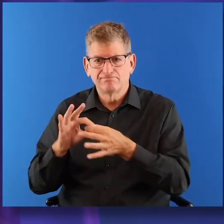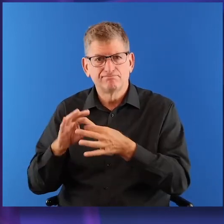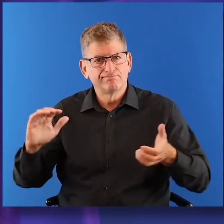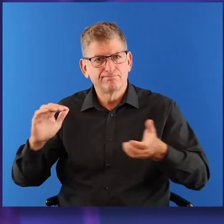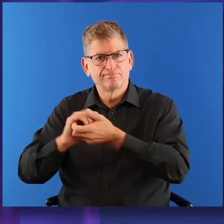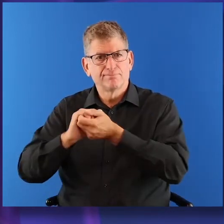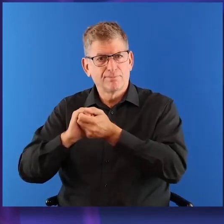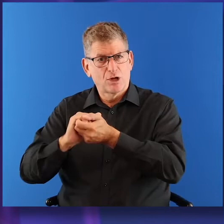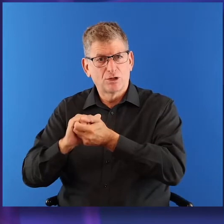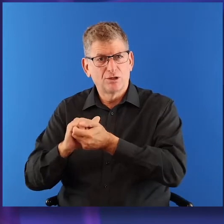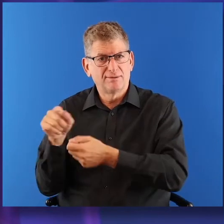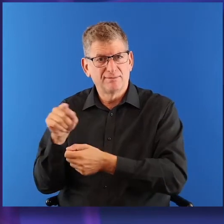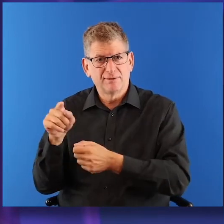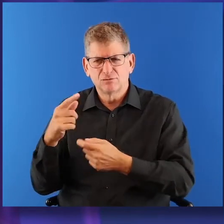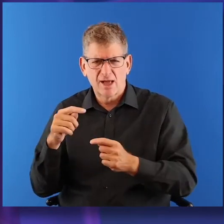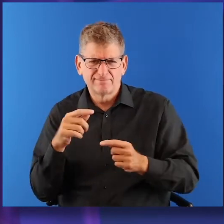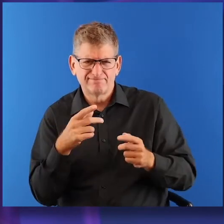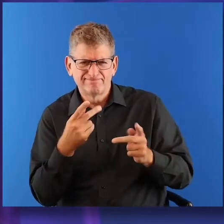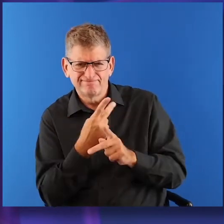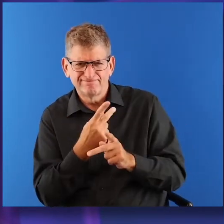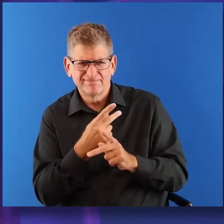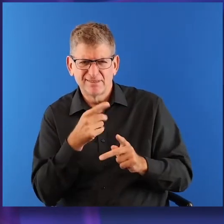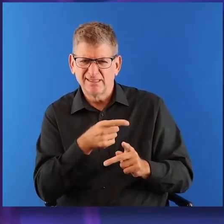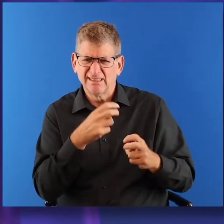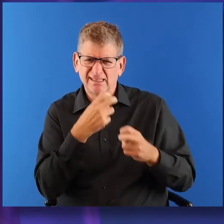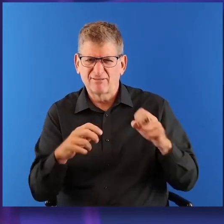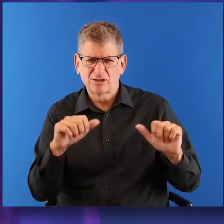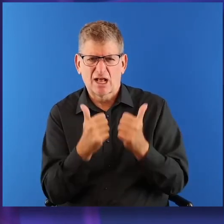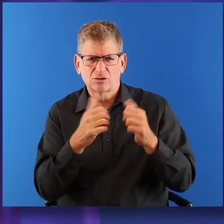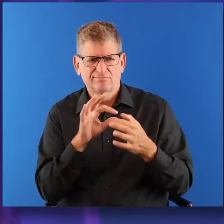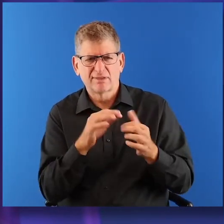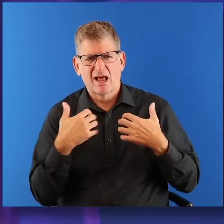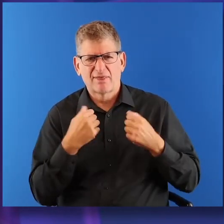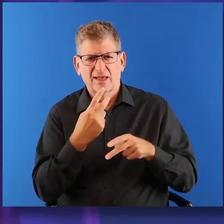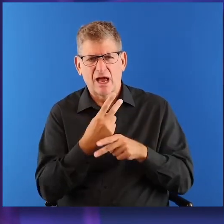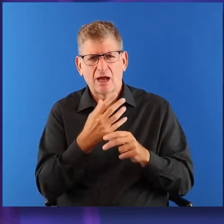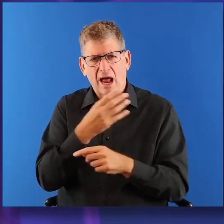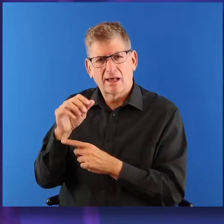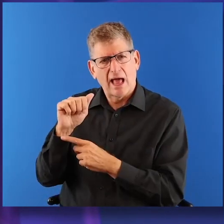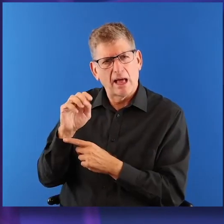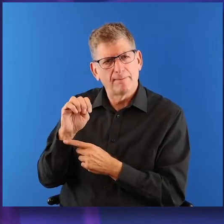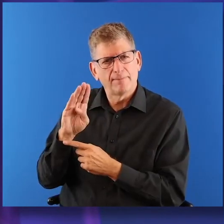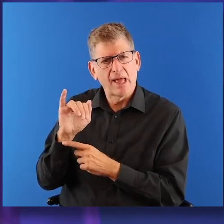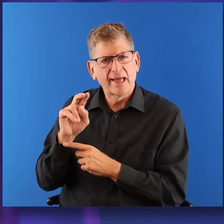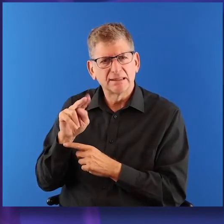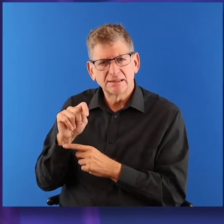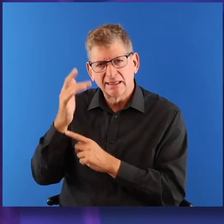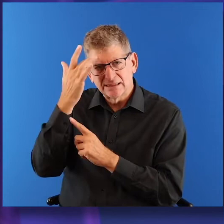tackle some of the toughest challenges in healthcare with ambient intelligence. I'm really thrilled here today to